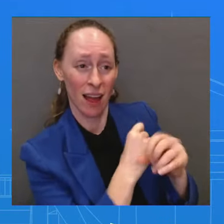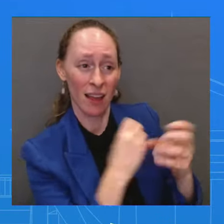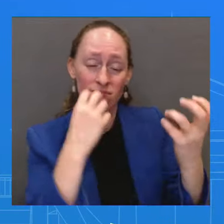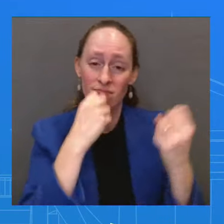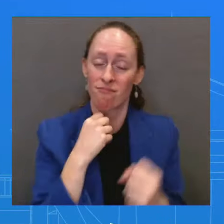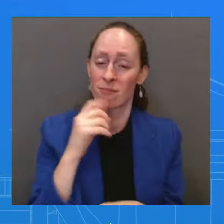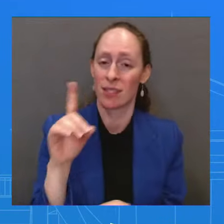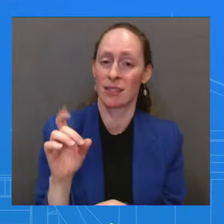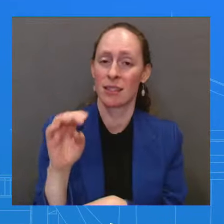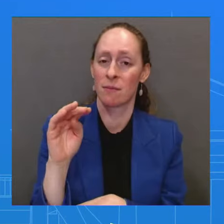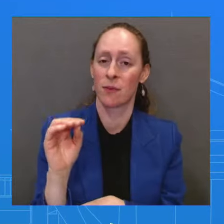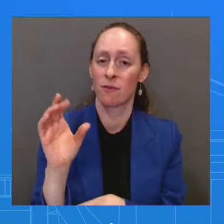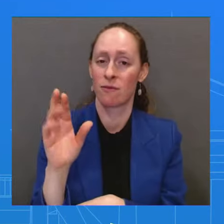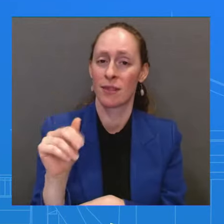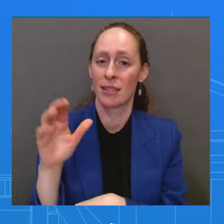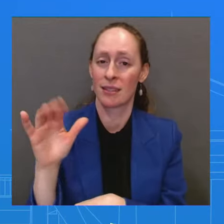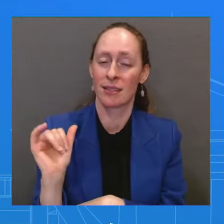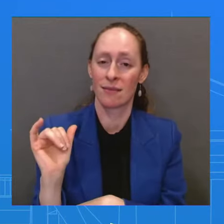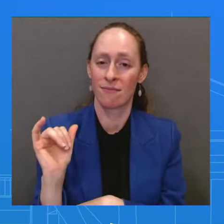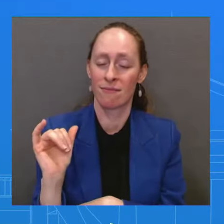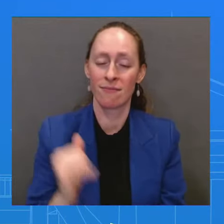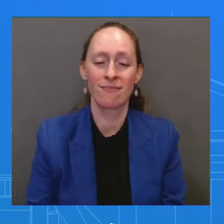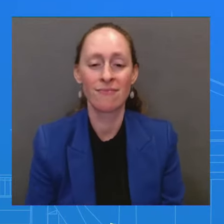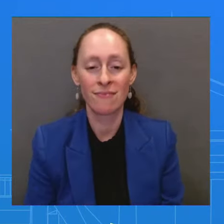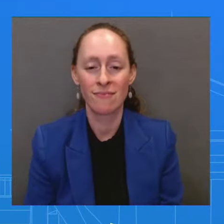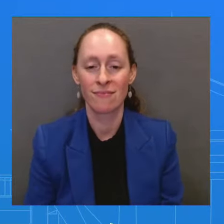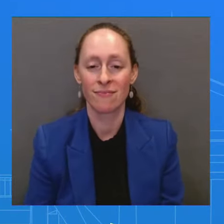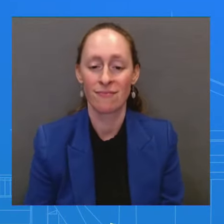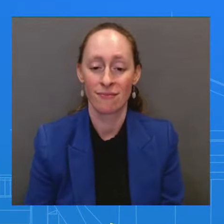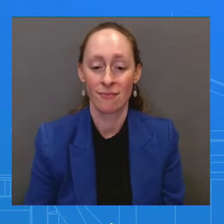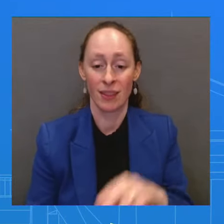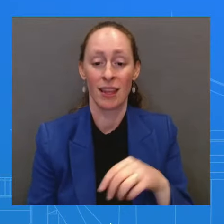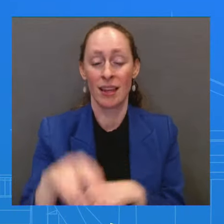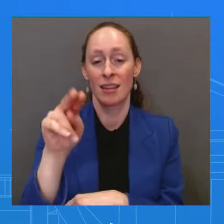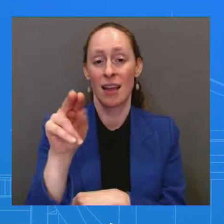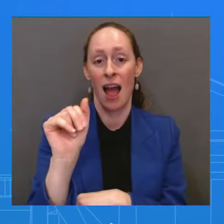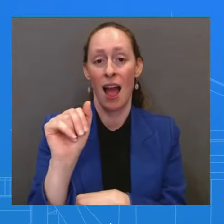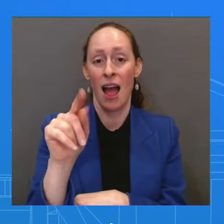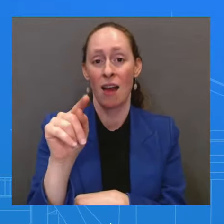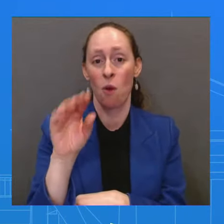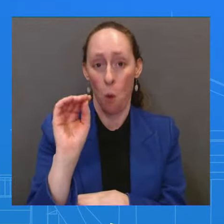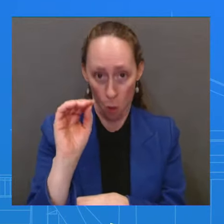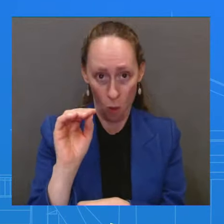countries that surround Ukraine, it is incredibly important that we support Ukraine, right?